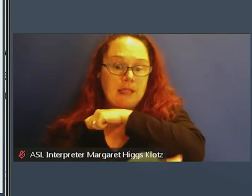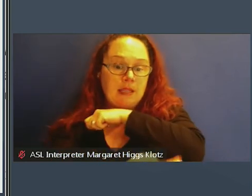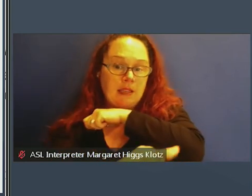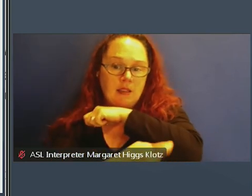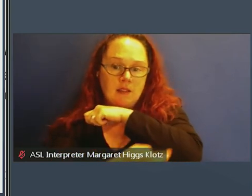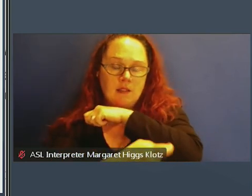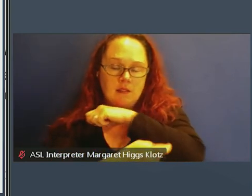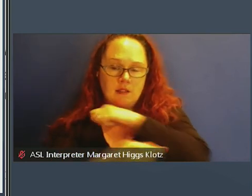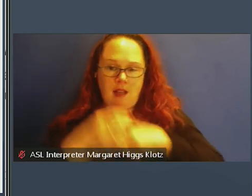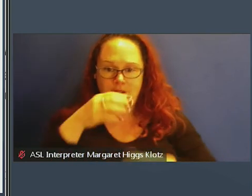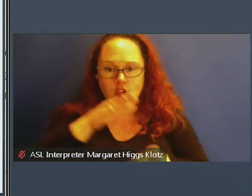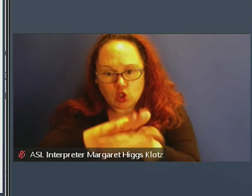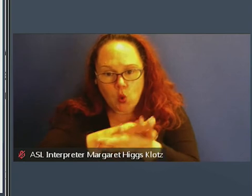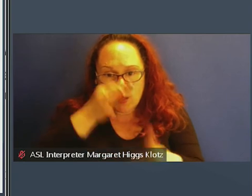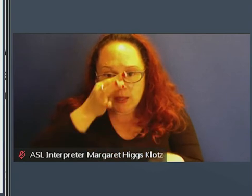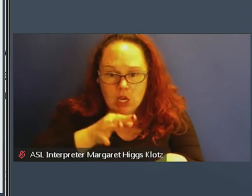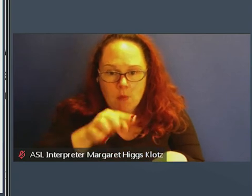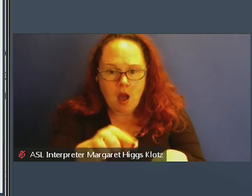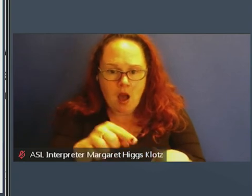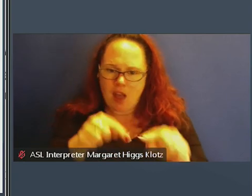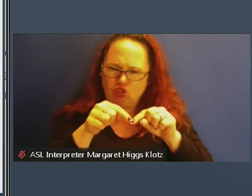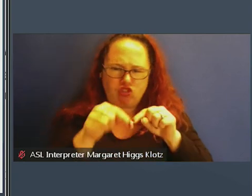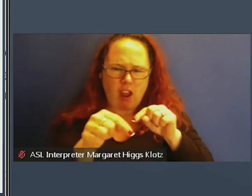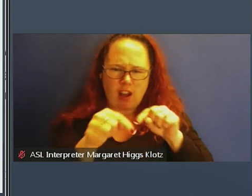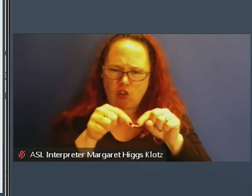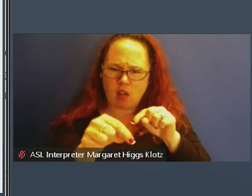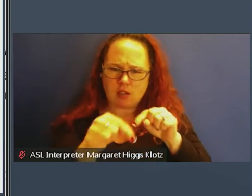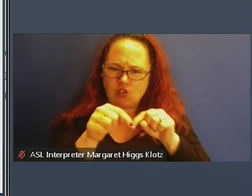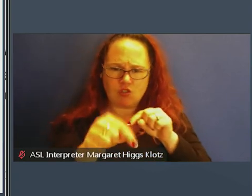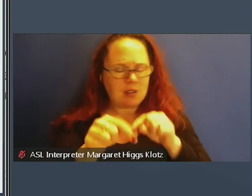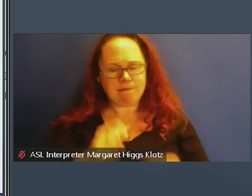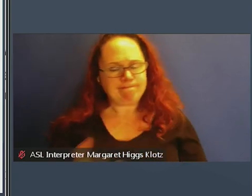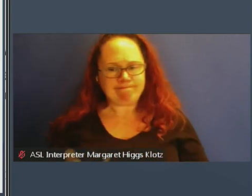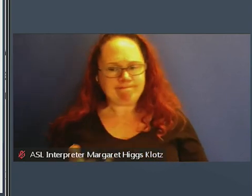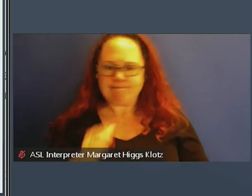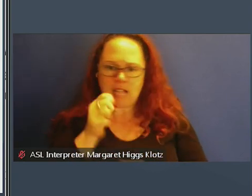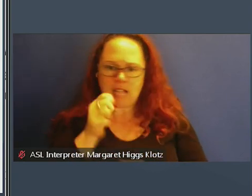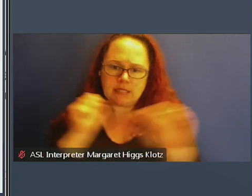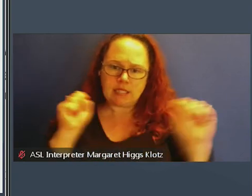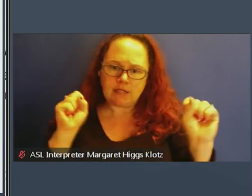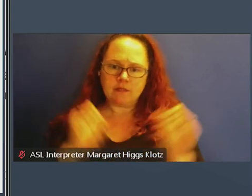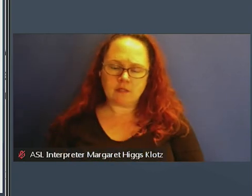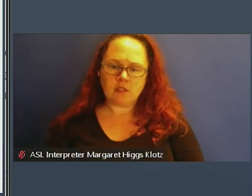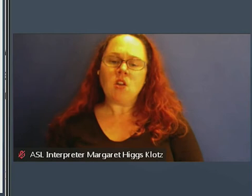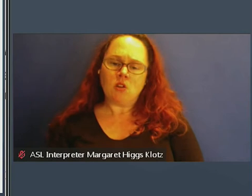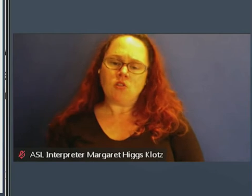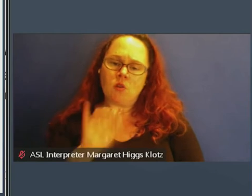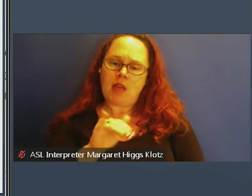that type of issue and it's right across the street, that wouldn't be helpful to them. So these are just some of the concerns that I'm having.